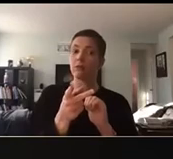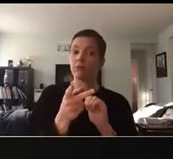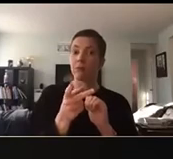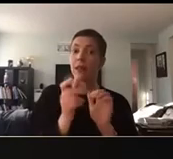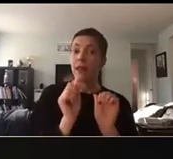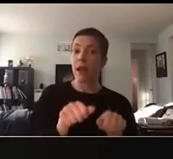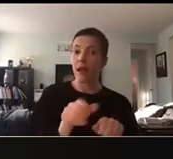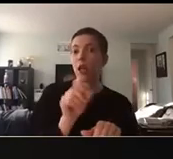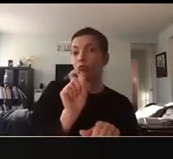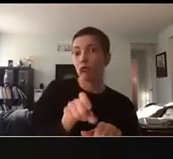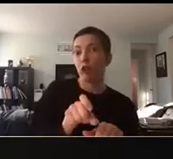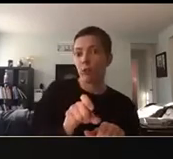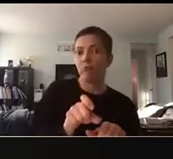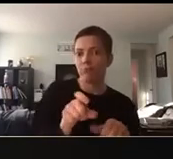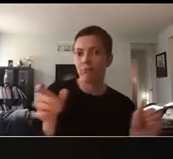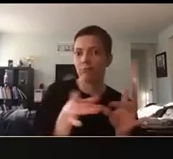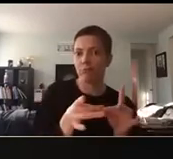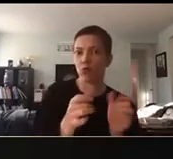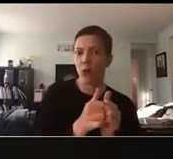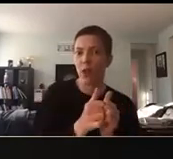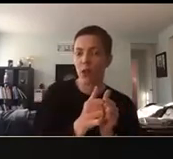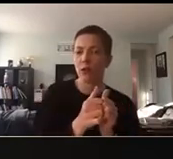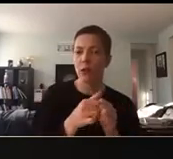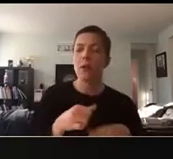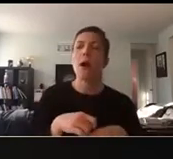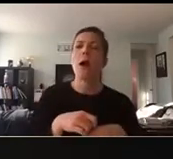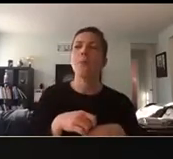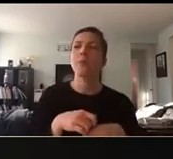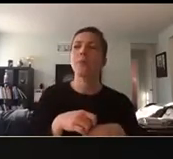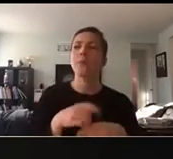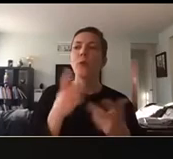and how they both can and should be linked together.